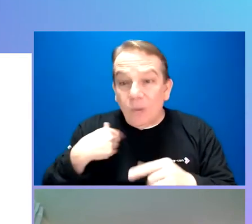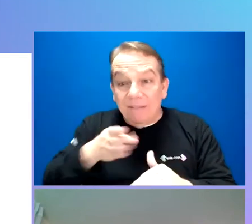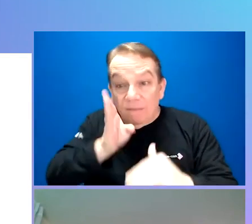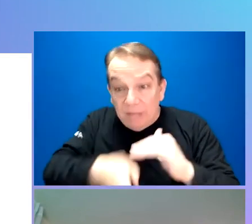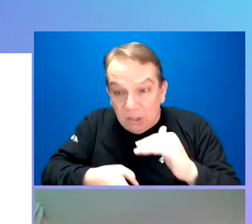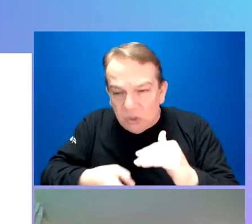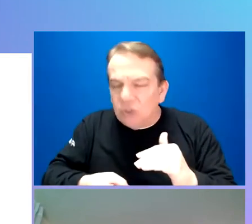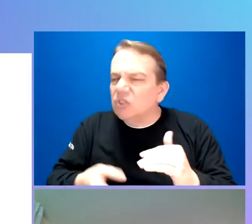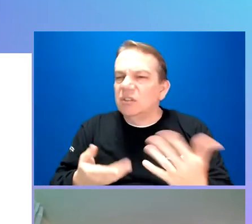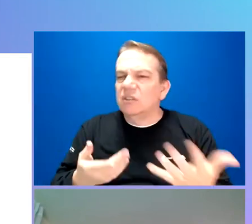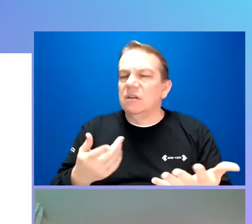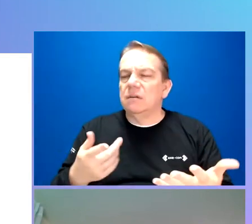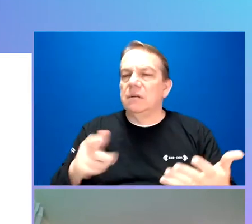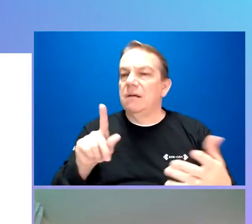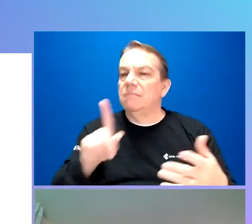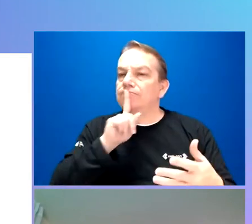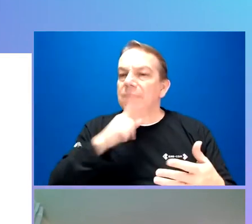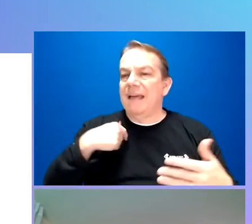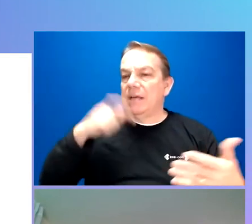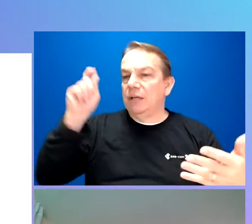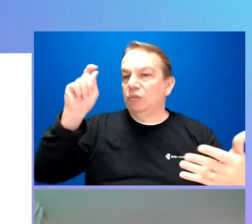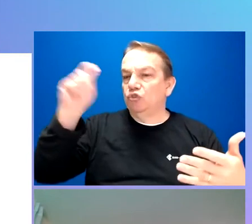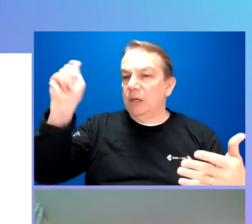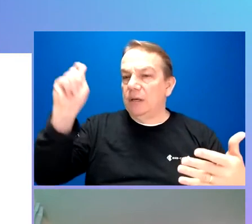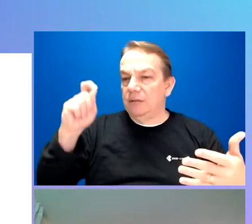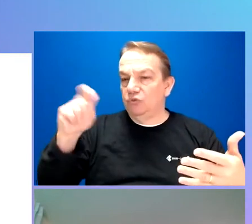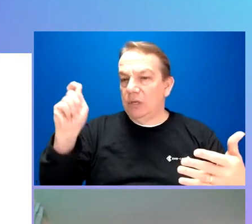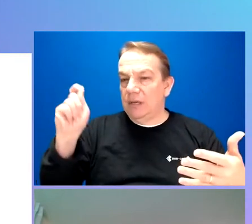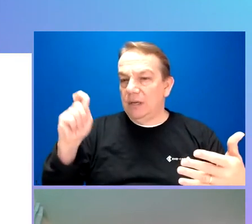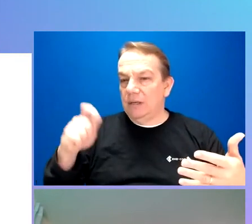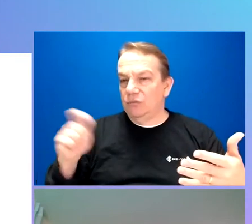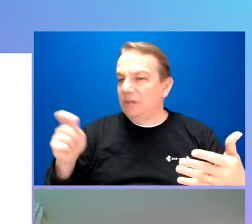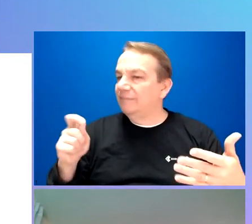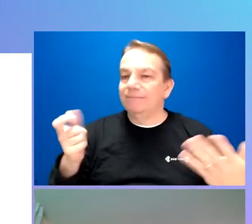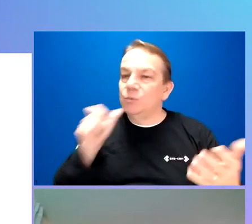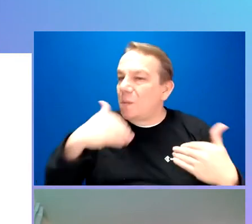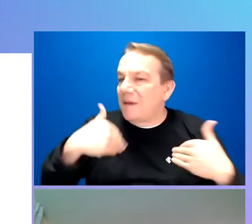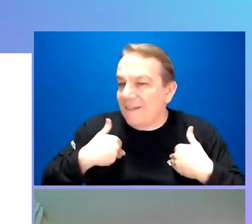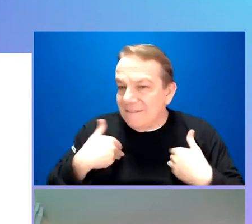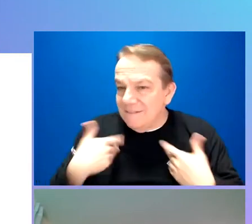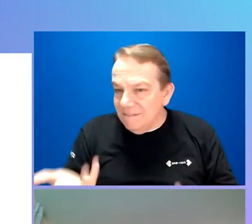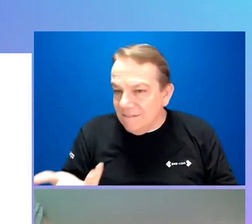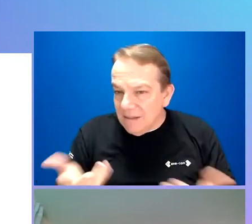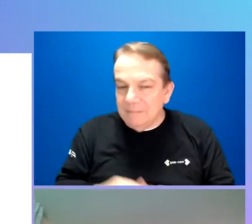were telling people to do? Um,